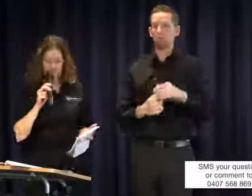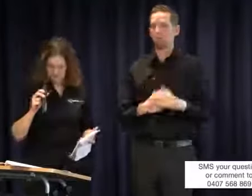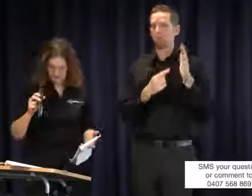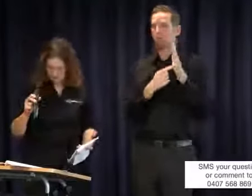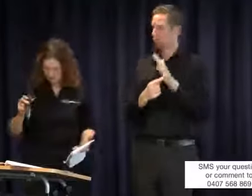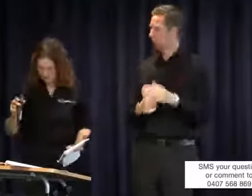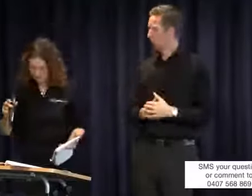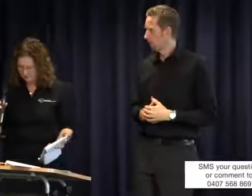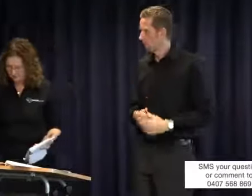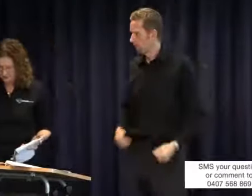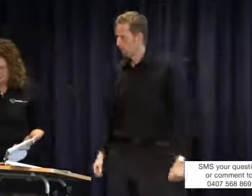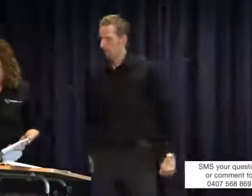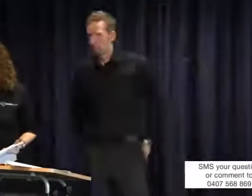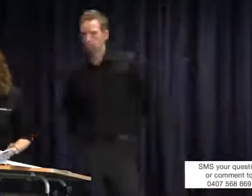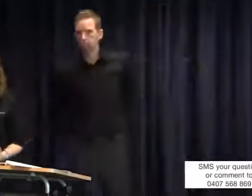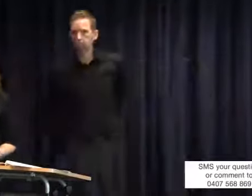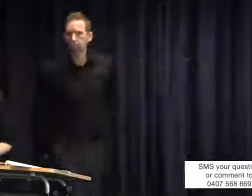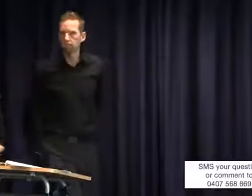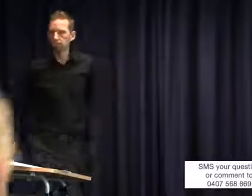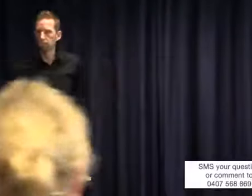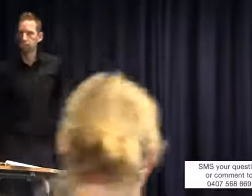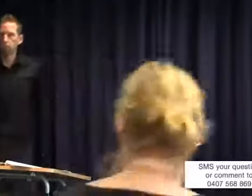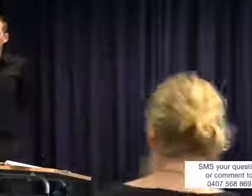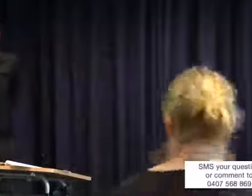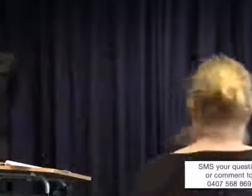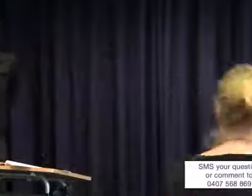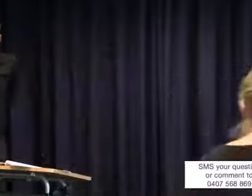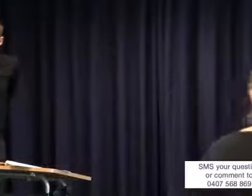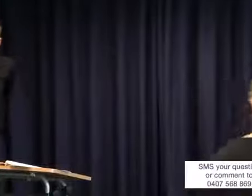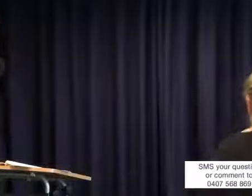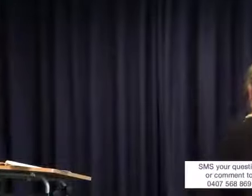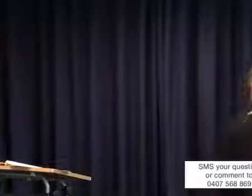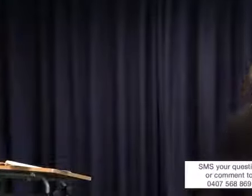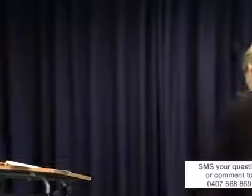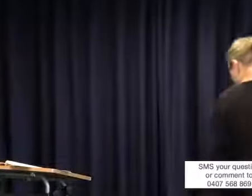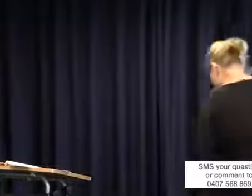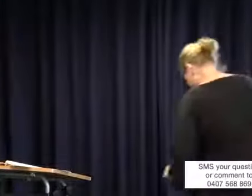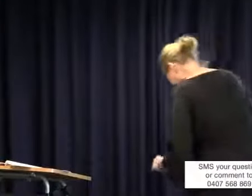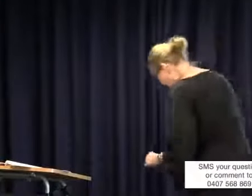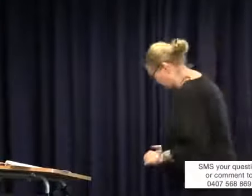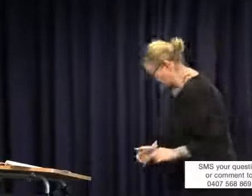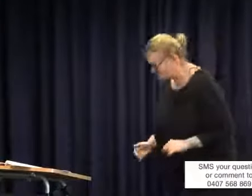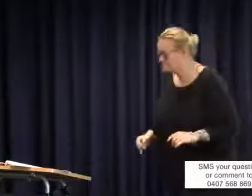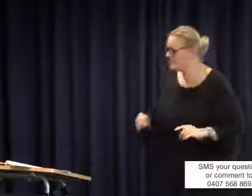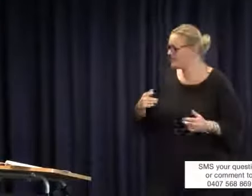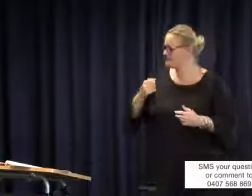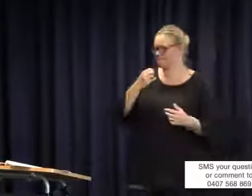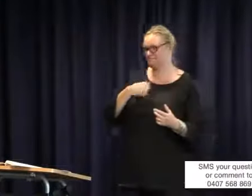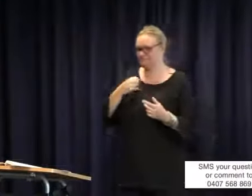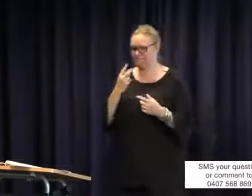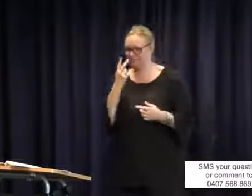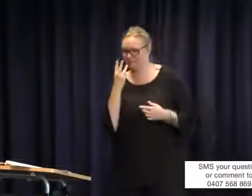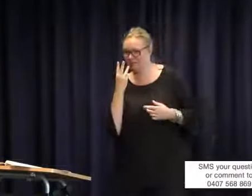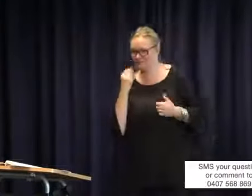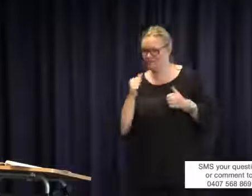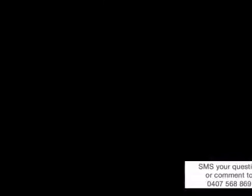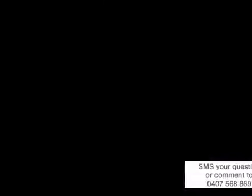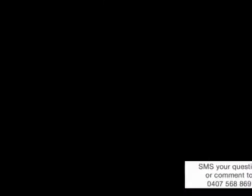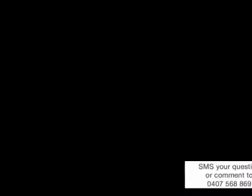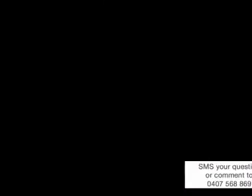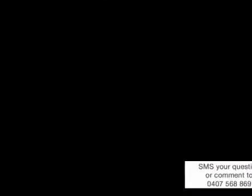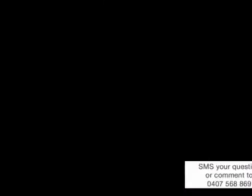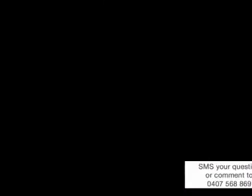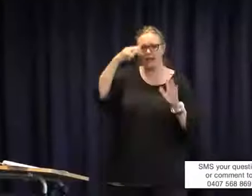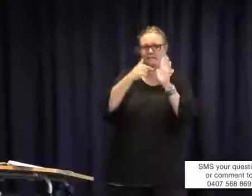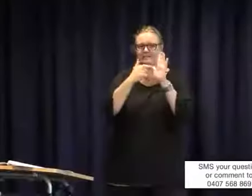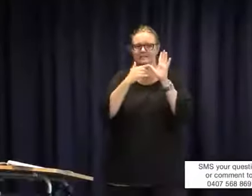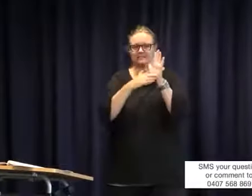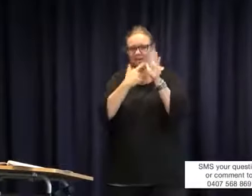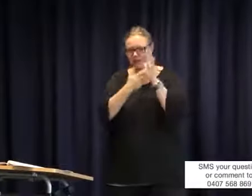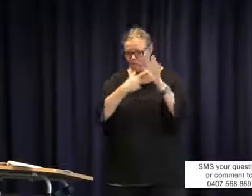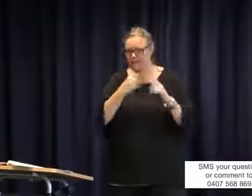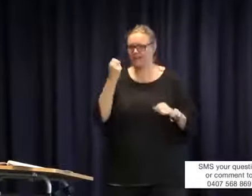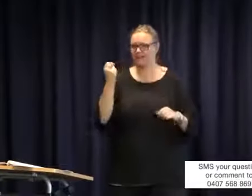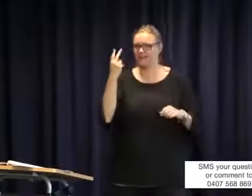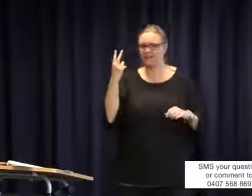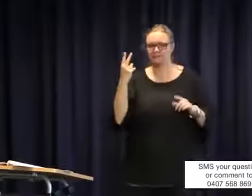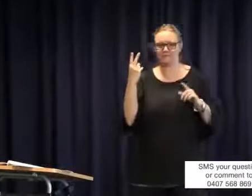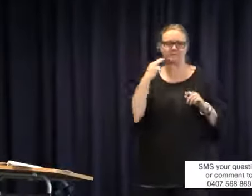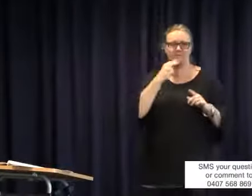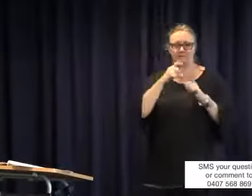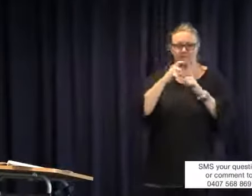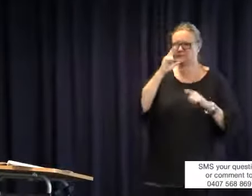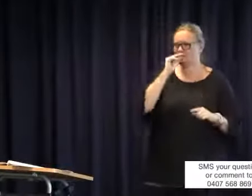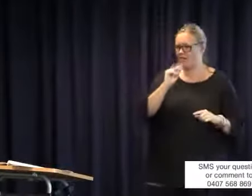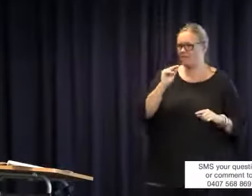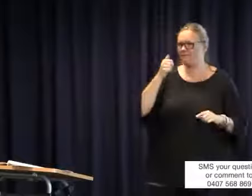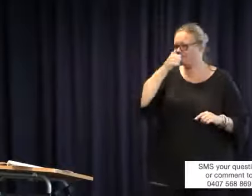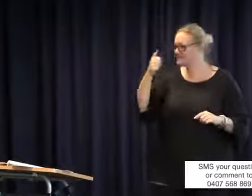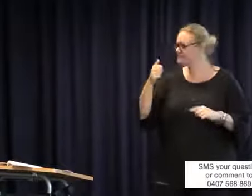I just have a couple of points I would like to make. My name is Tamara. I have two deaf